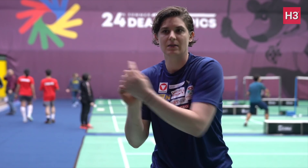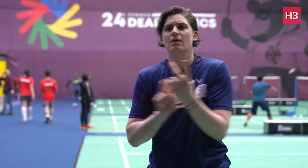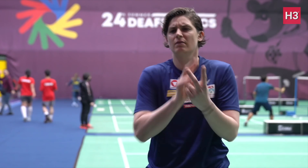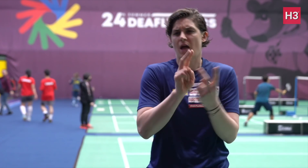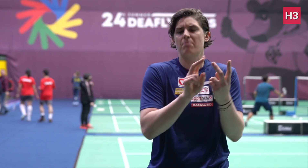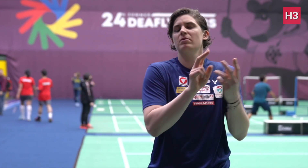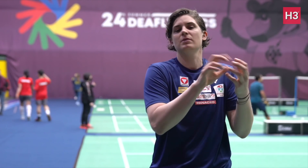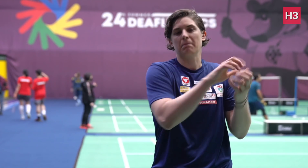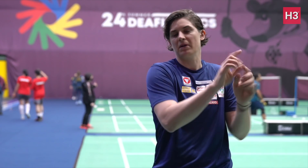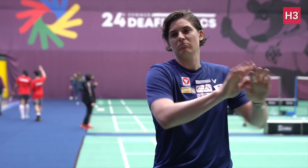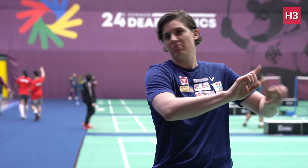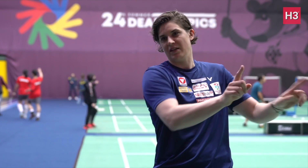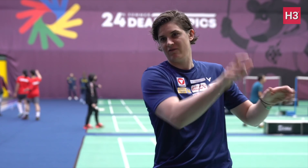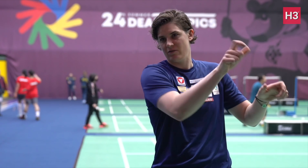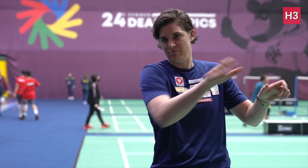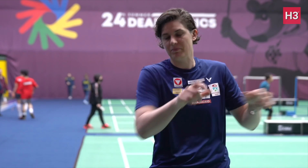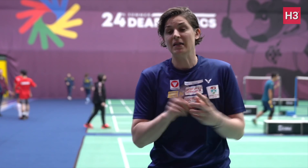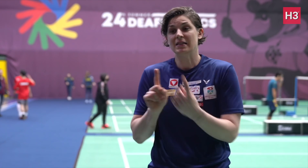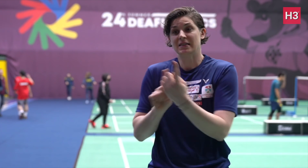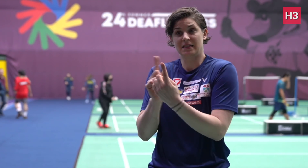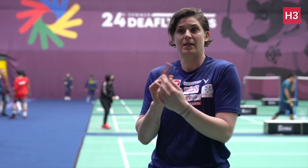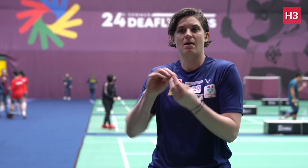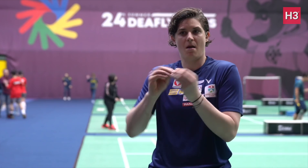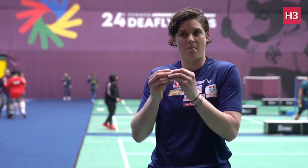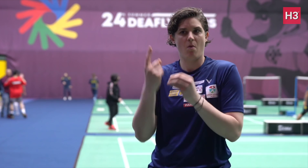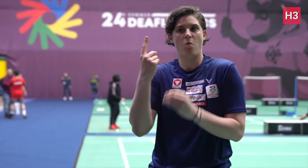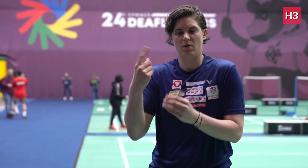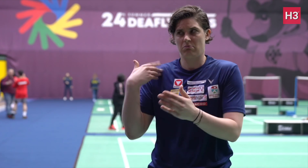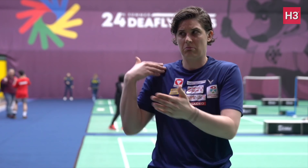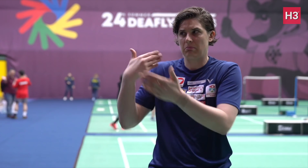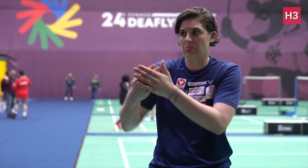I don’t usually play doubles.